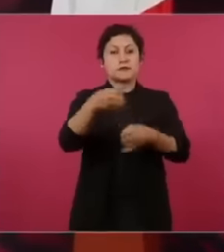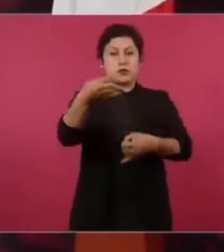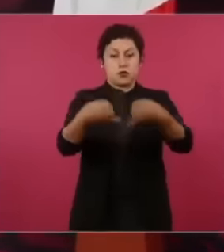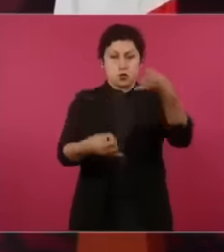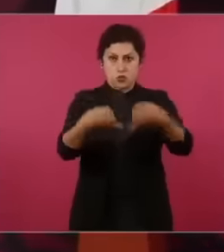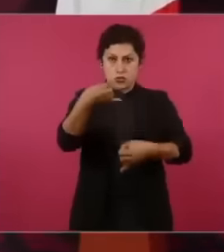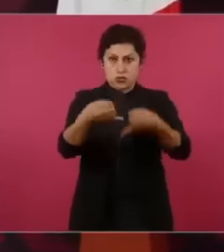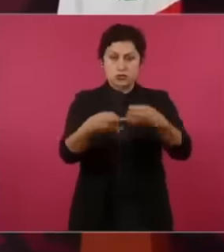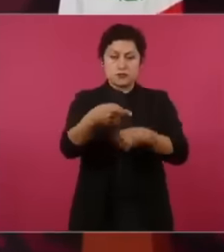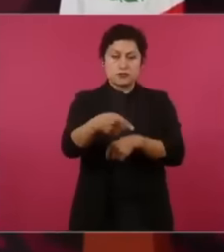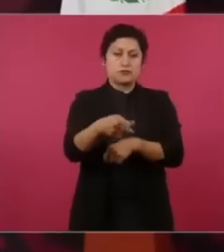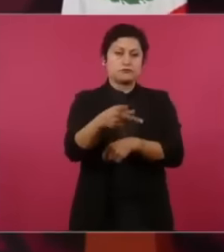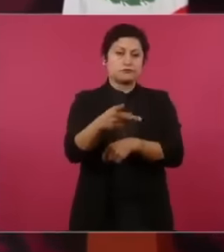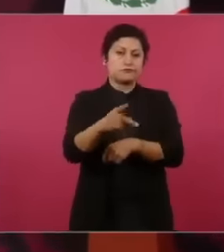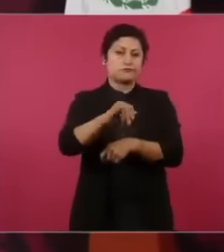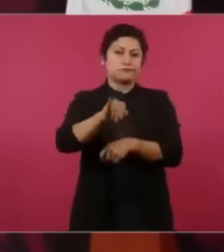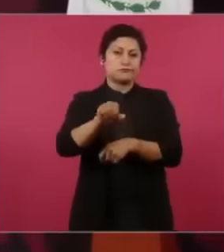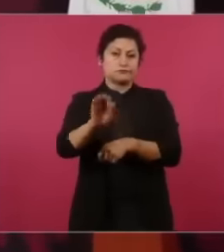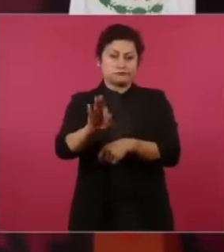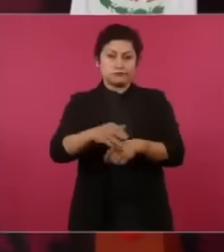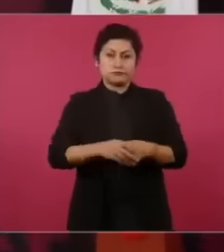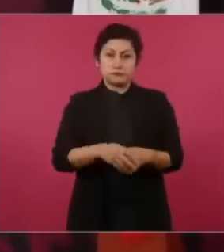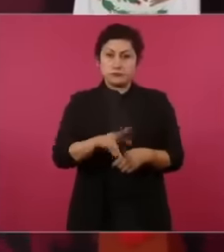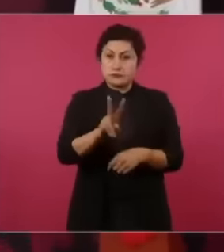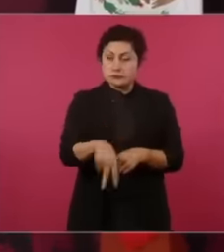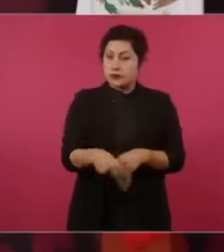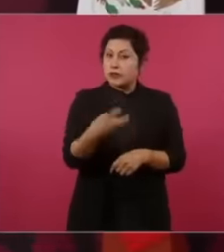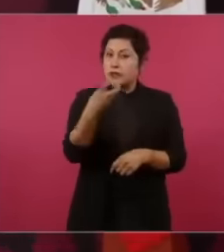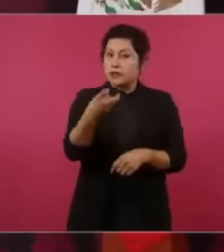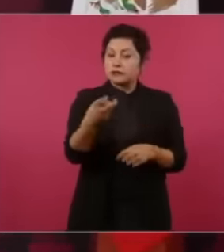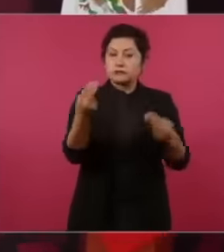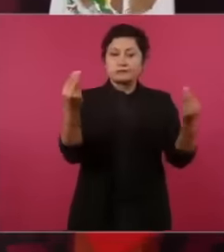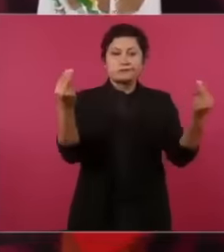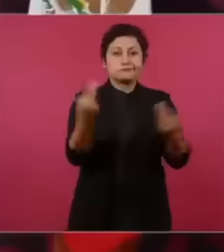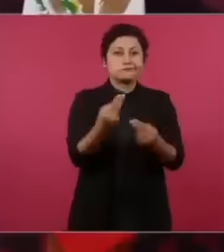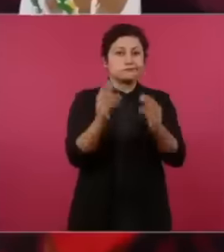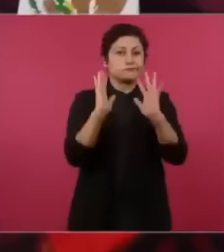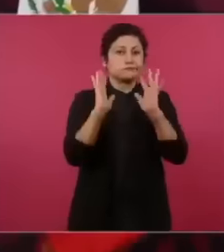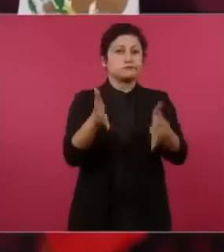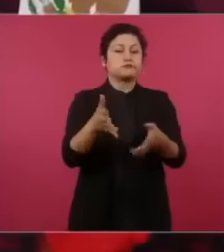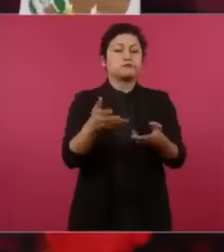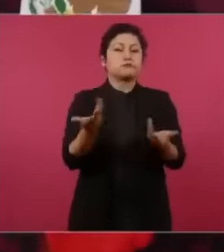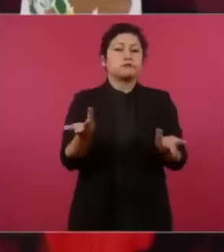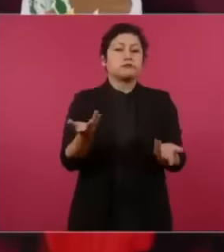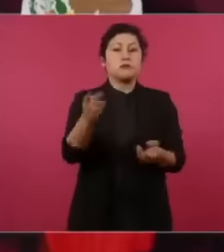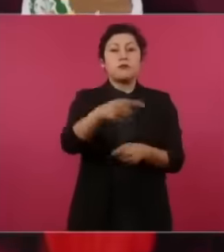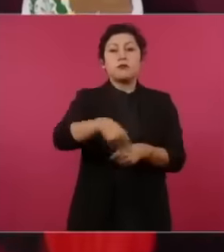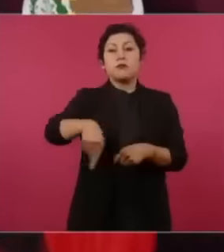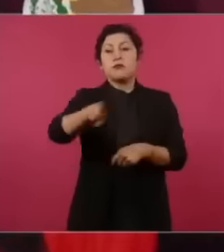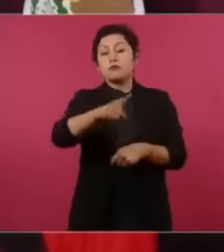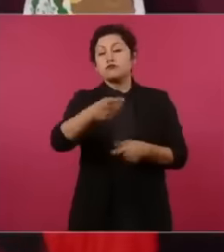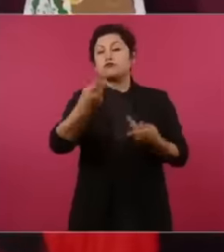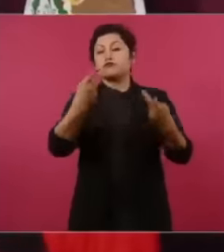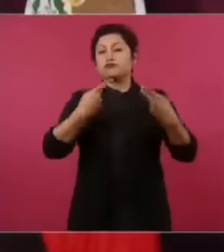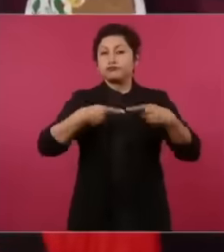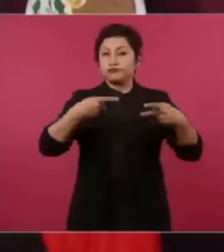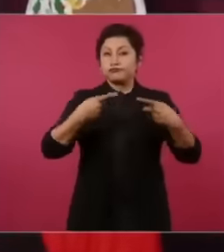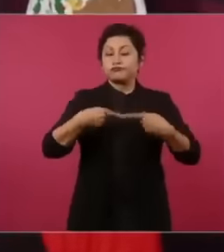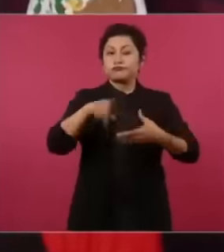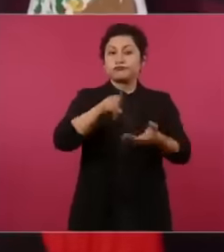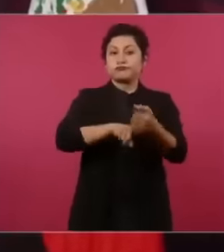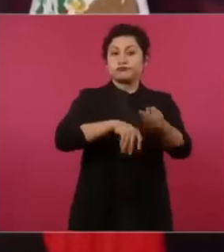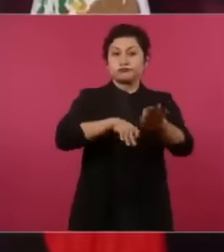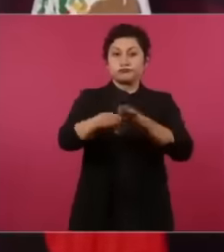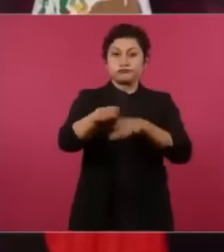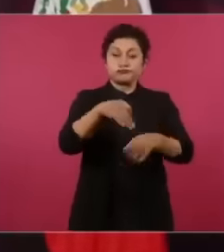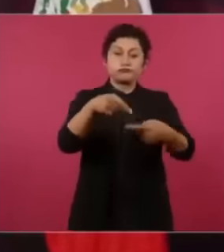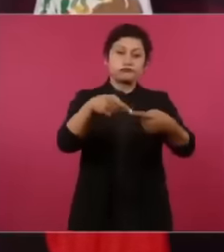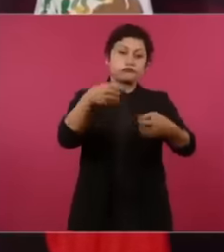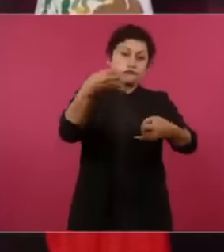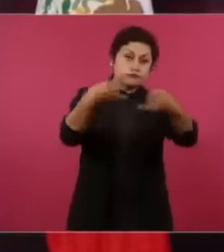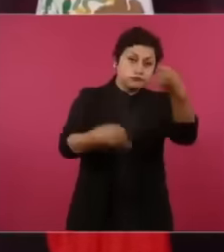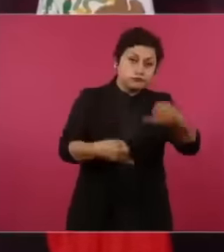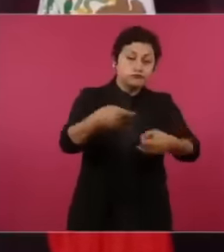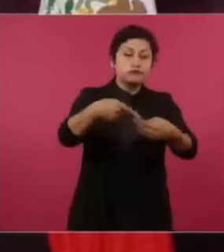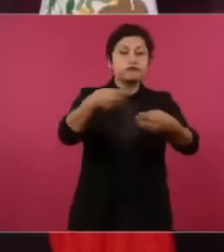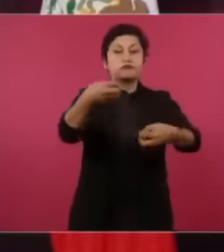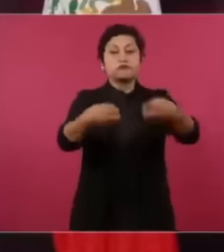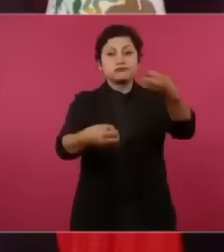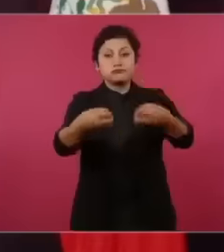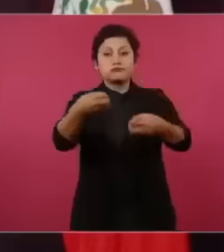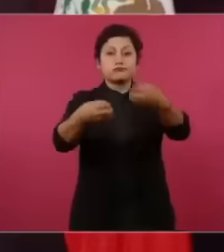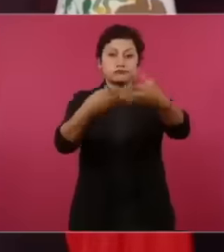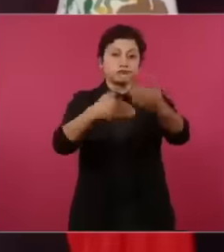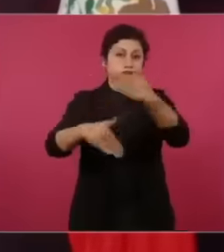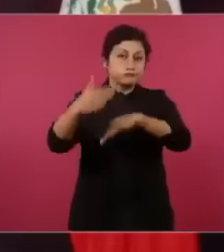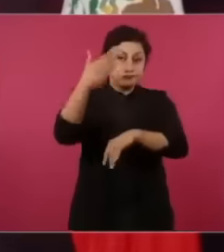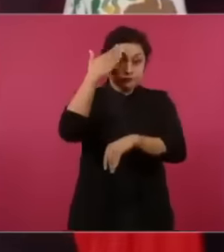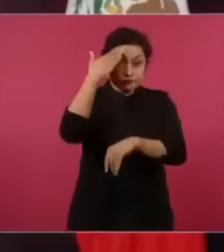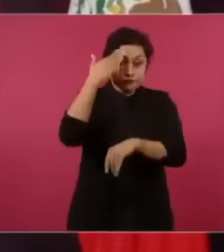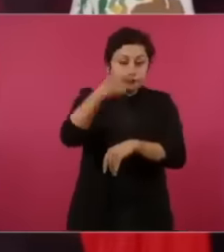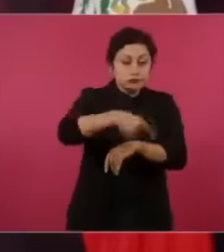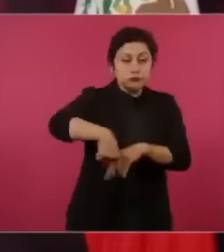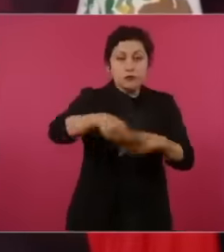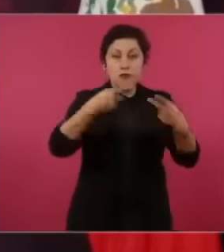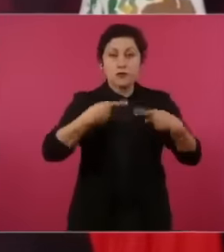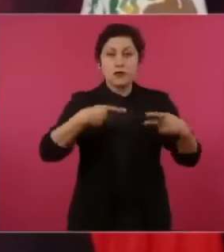essential. judges, magistrates, ministers give justice that they stop